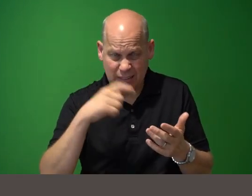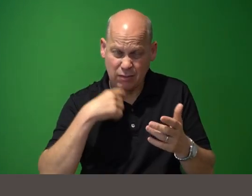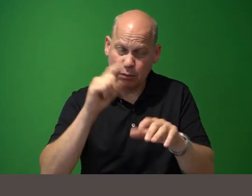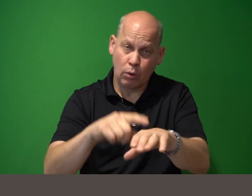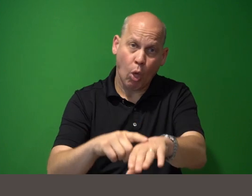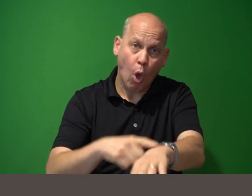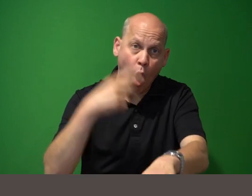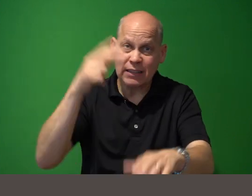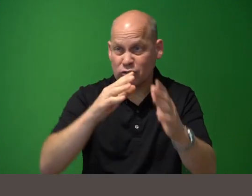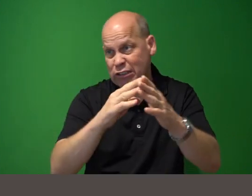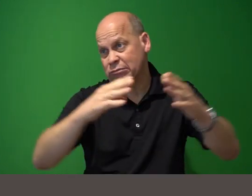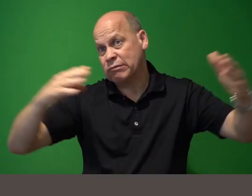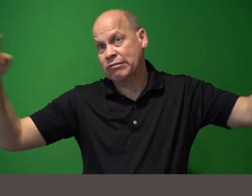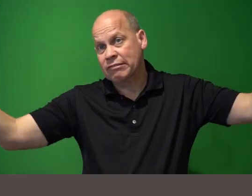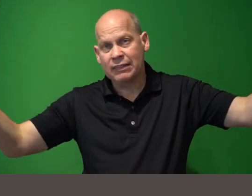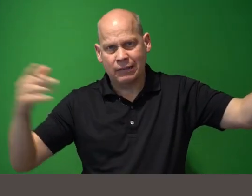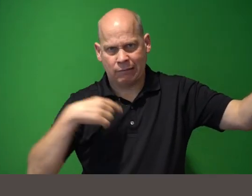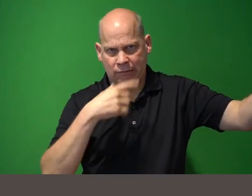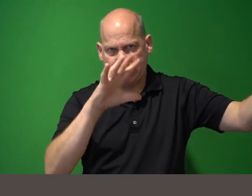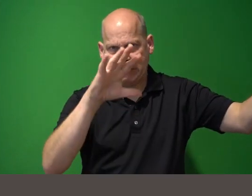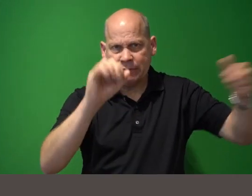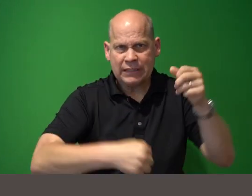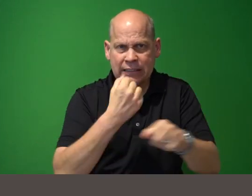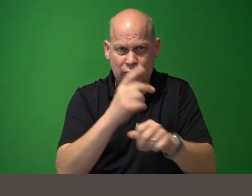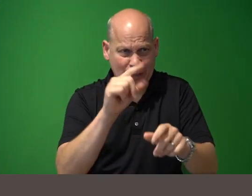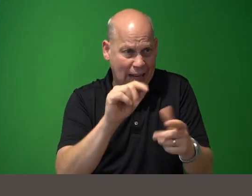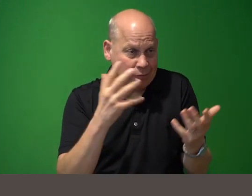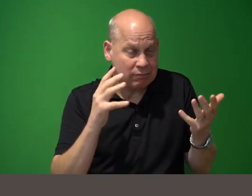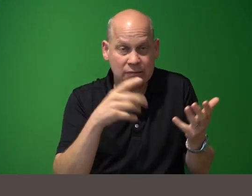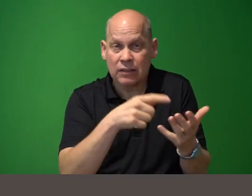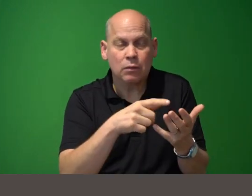I have here only 50 years of data. Well, not necessarily.